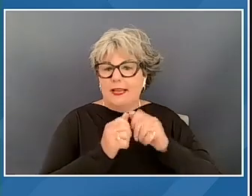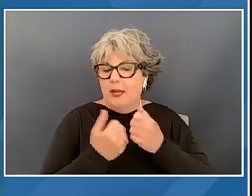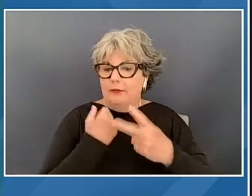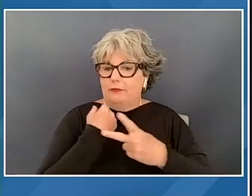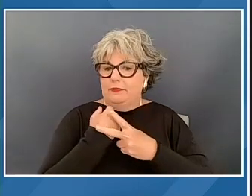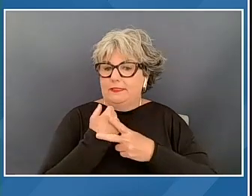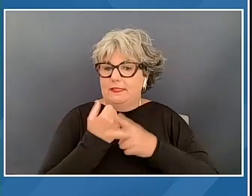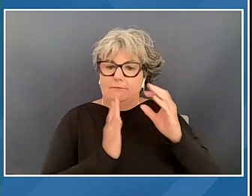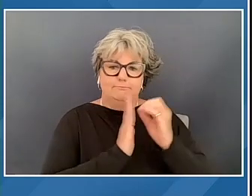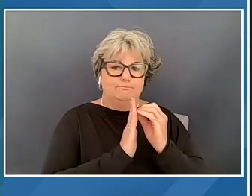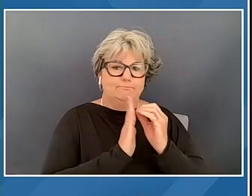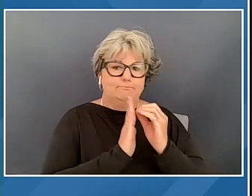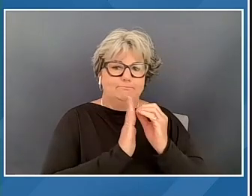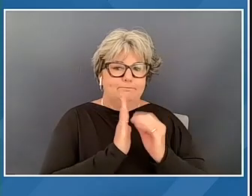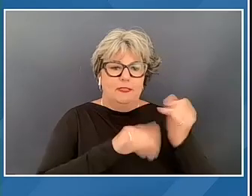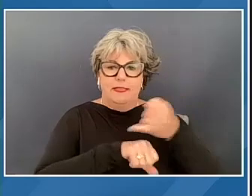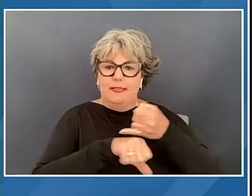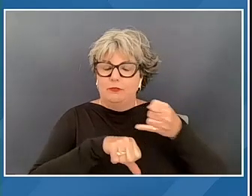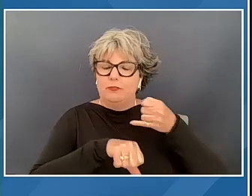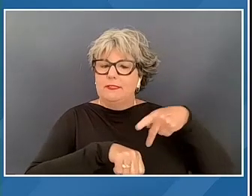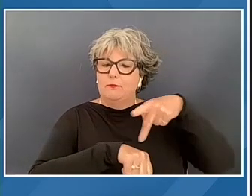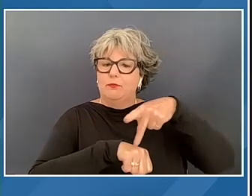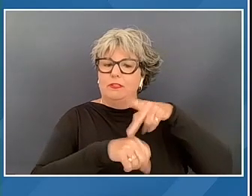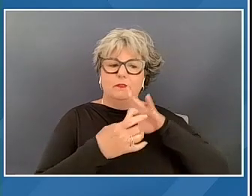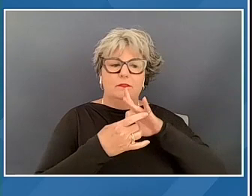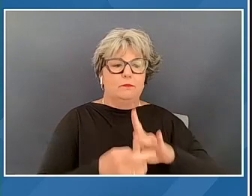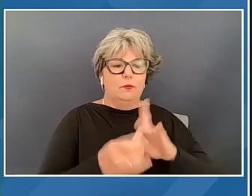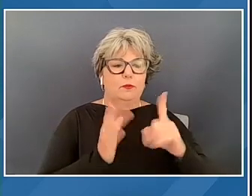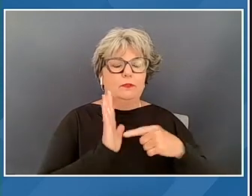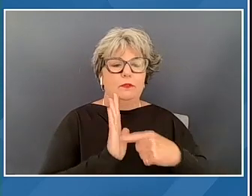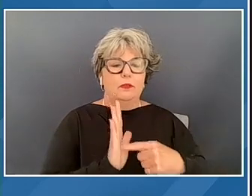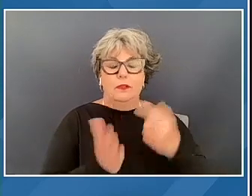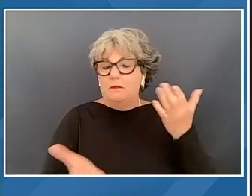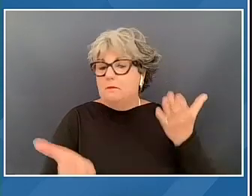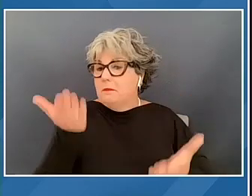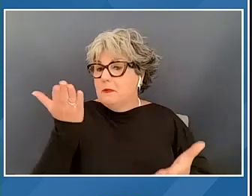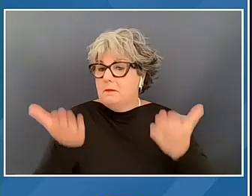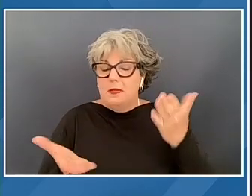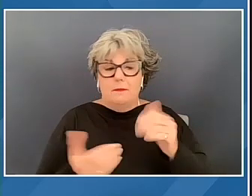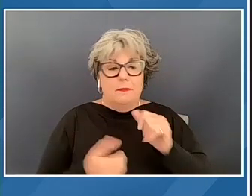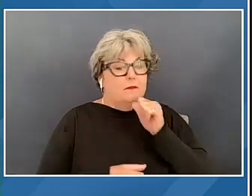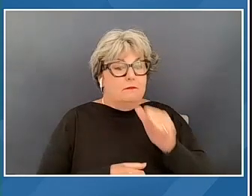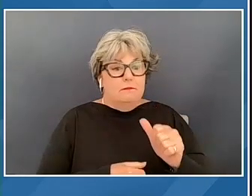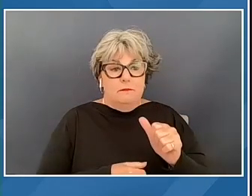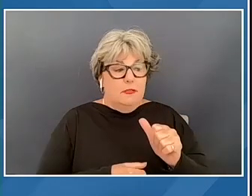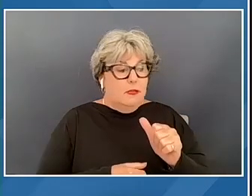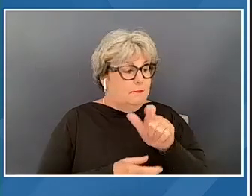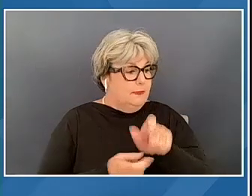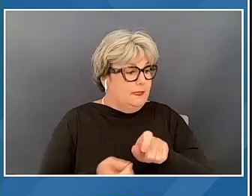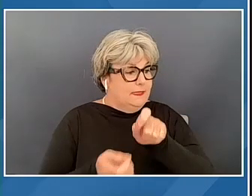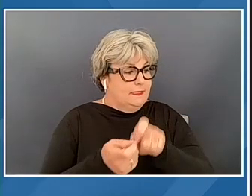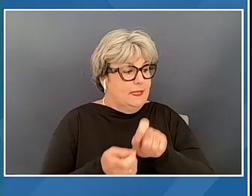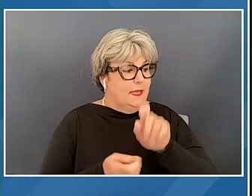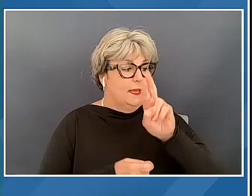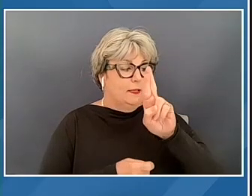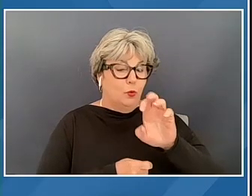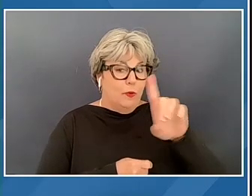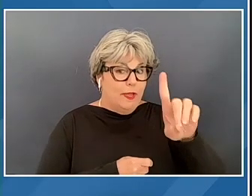interest and principal, to the extent that there might not be precise record keeping that would allow the Department to look